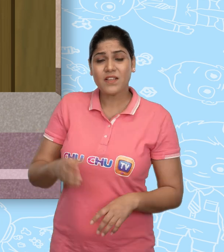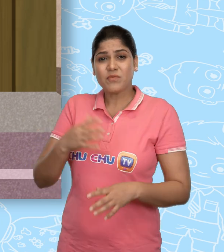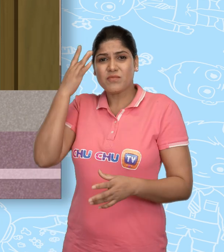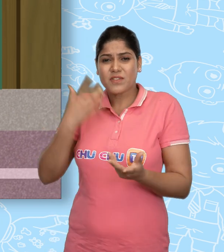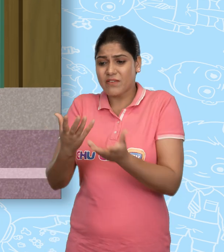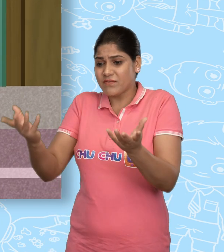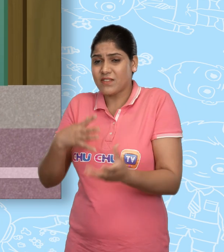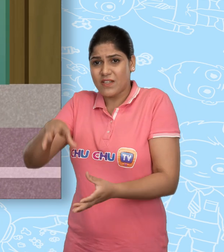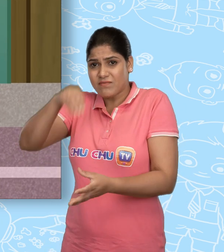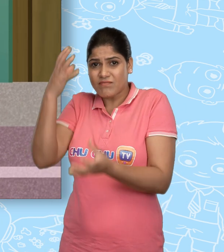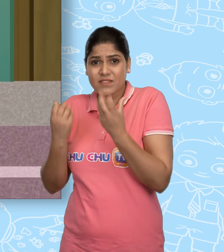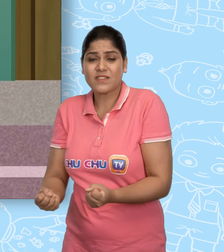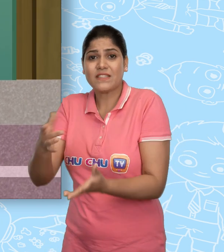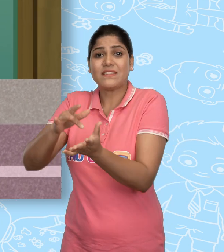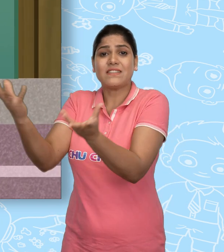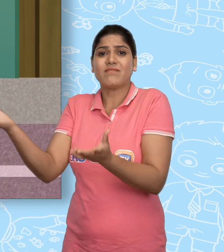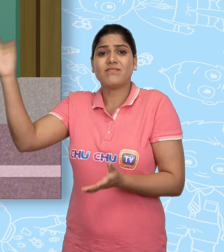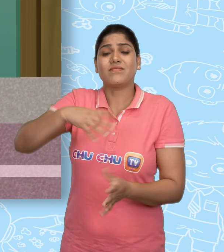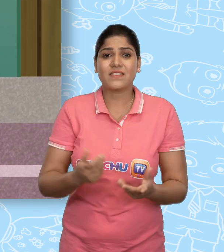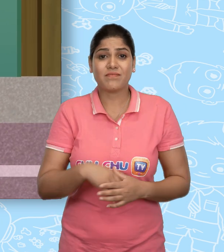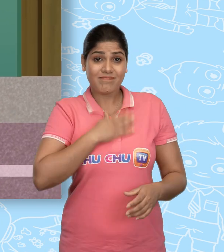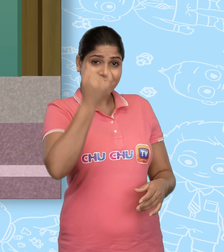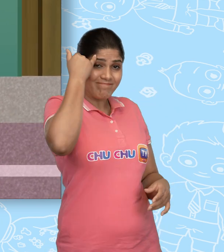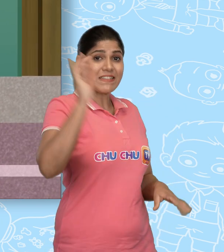I think he wants to know where they come from.